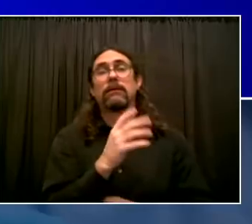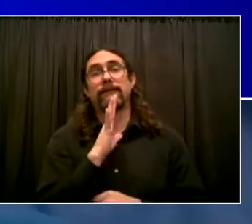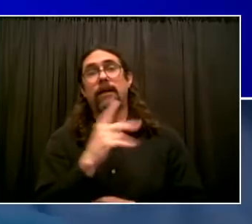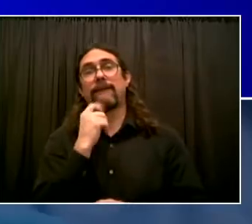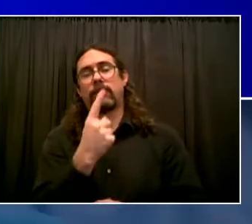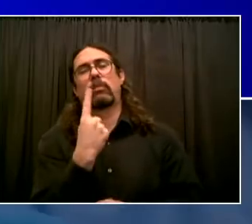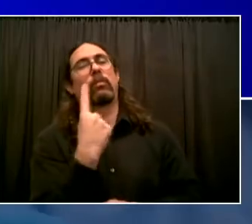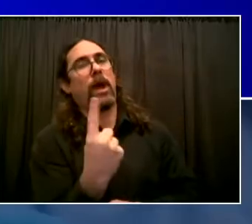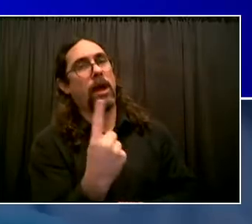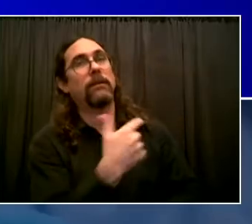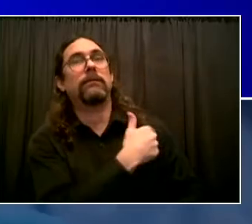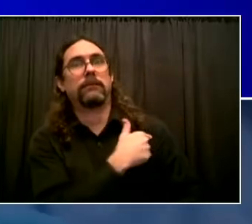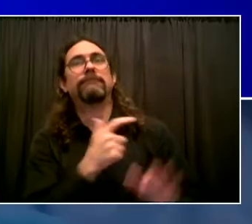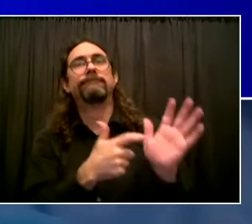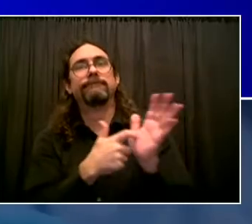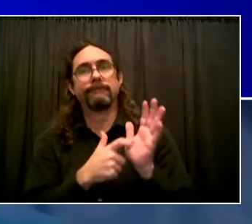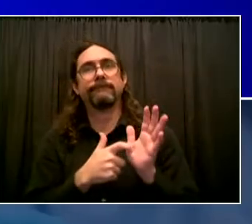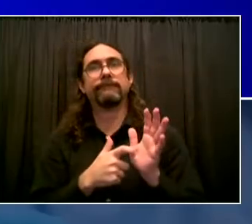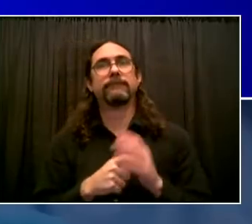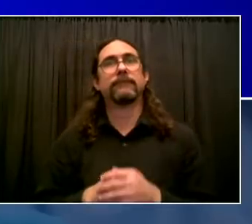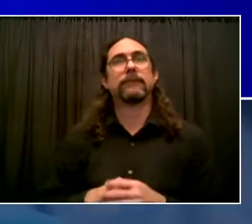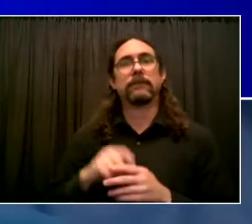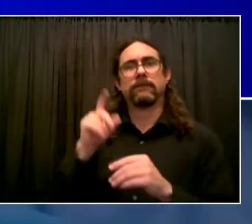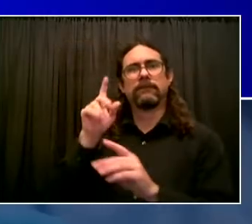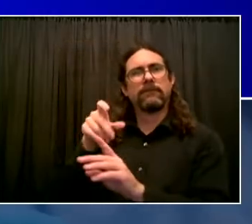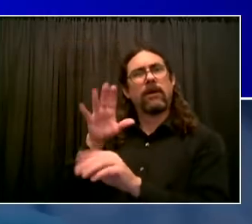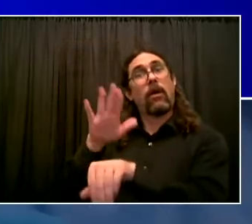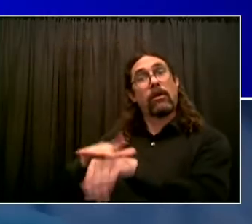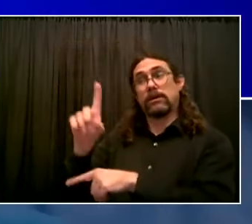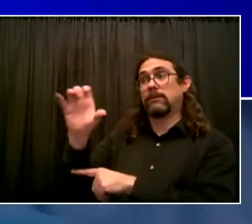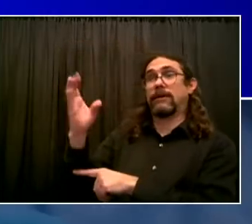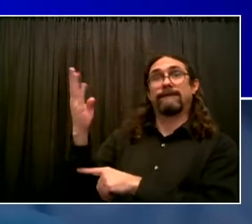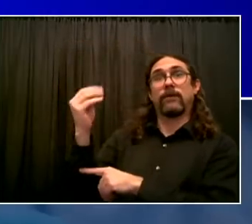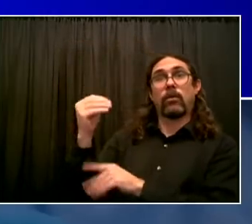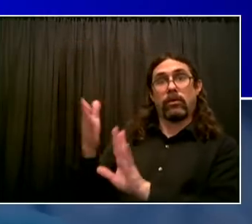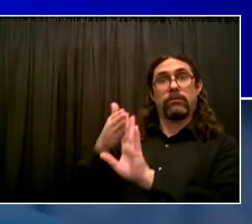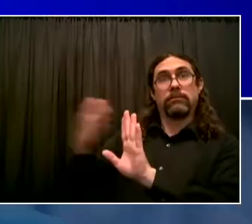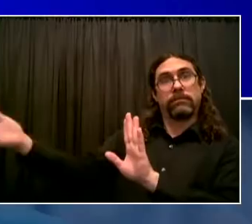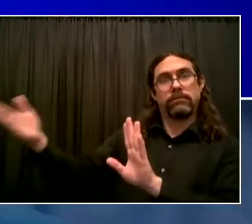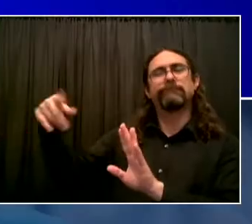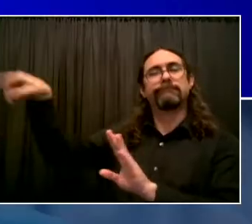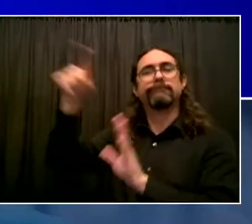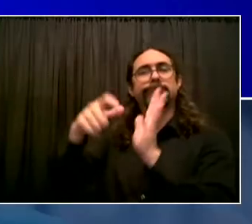GIVES PARENTS PLENTY OF ITME VACCINATION DRIVES IN SCHOOLS THE